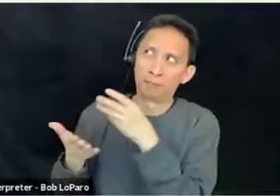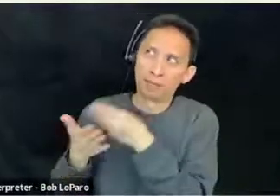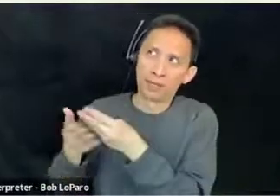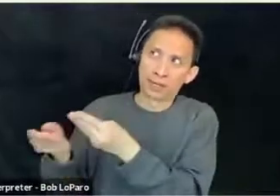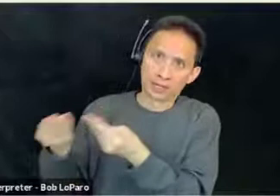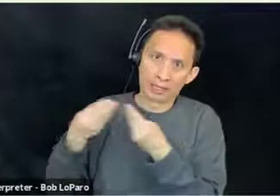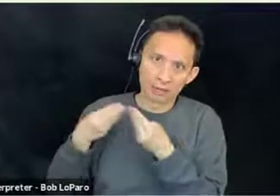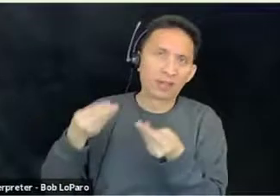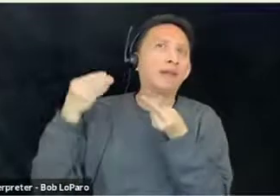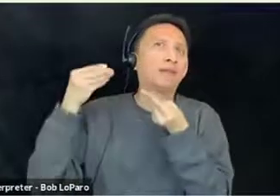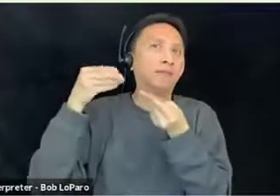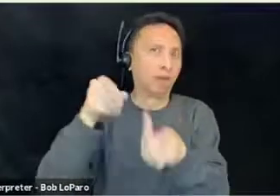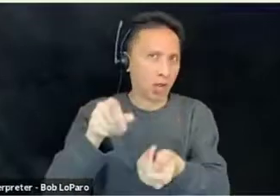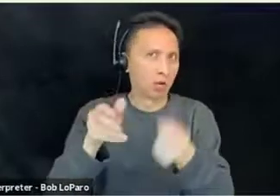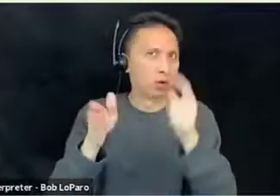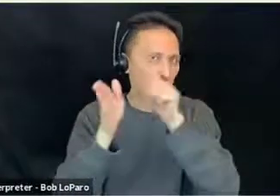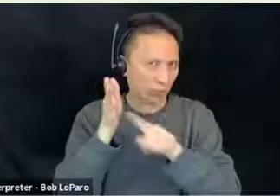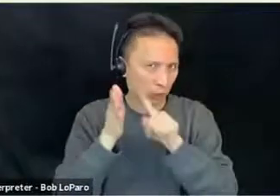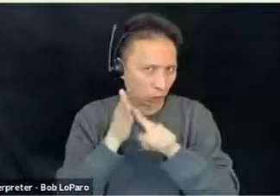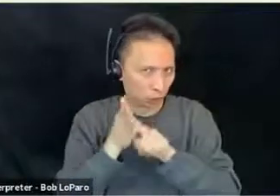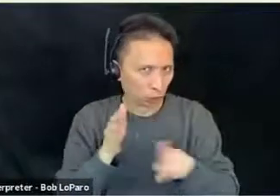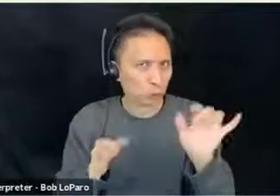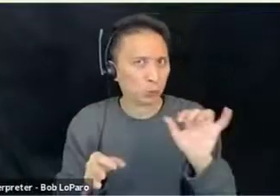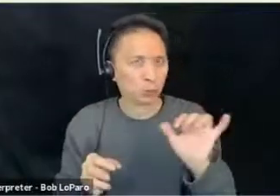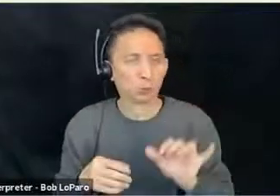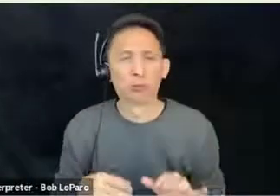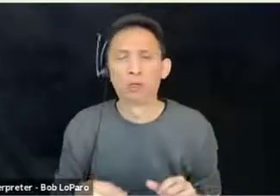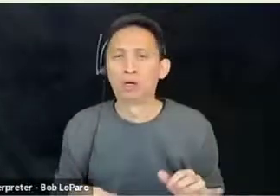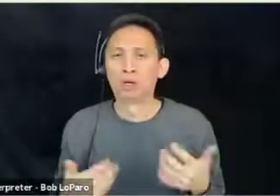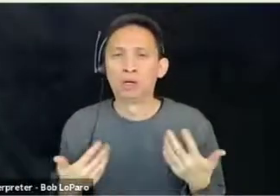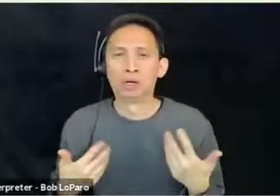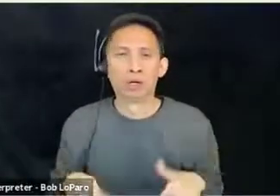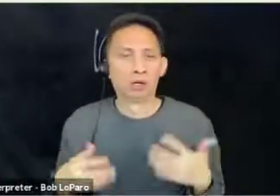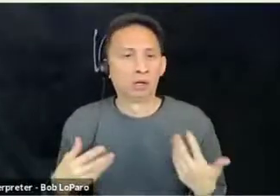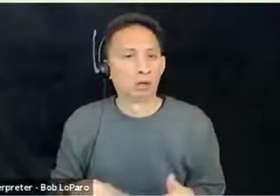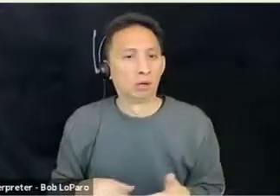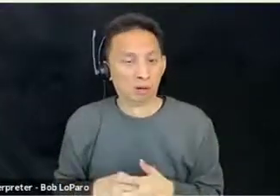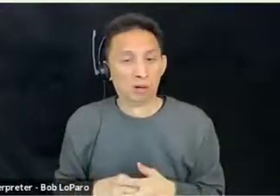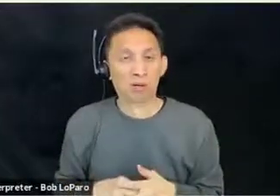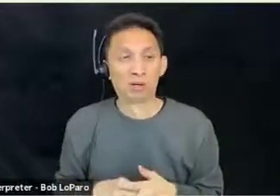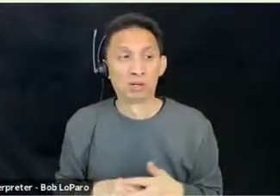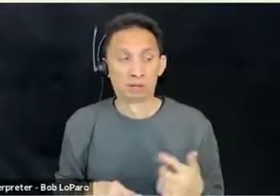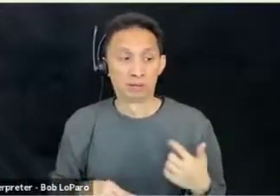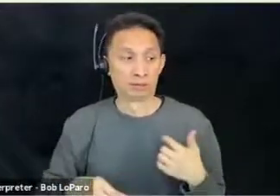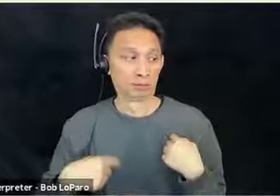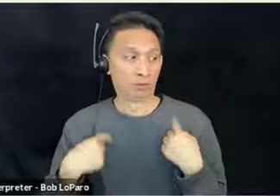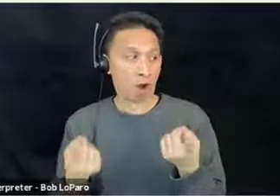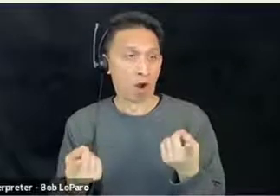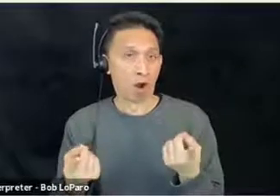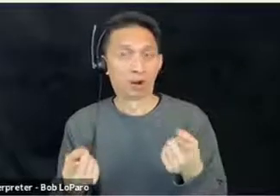So, you know, we really, we have been the largest investor to date in this field